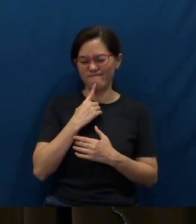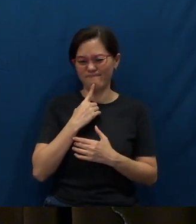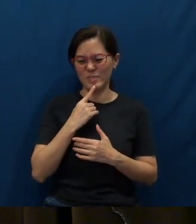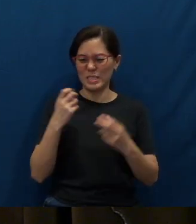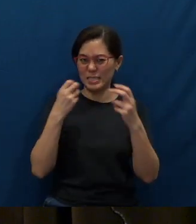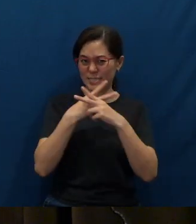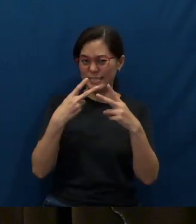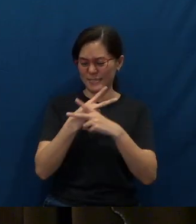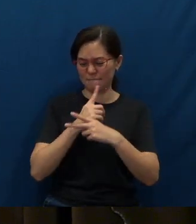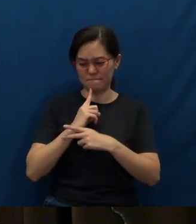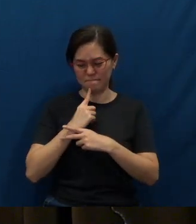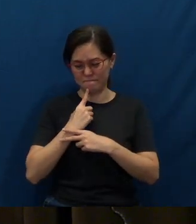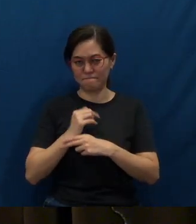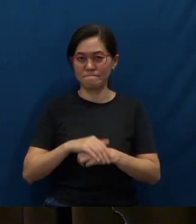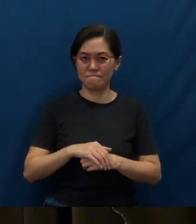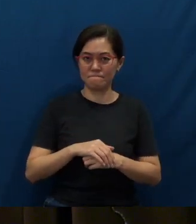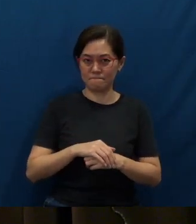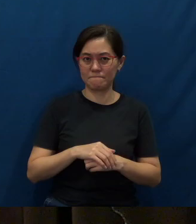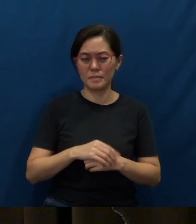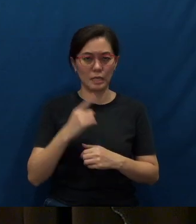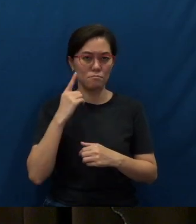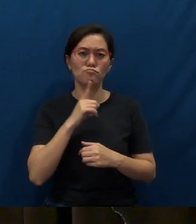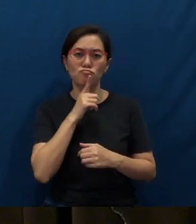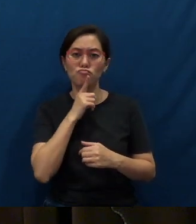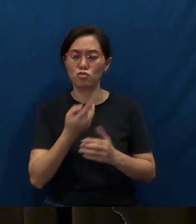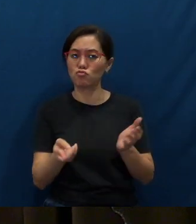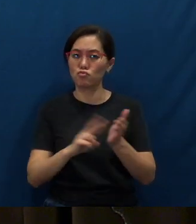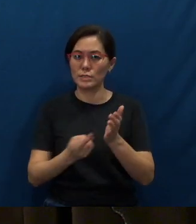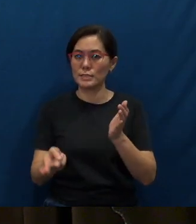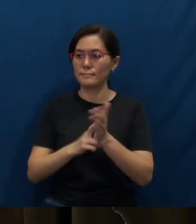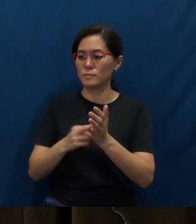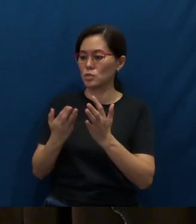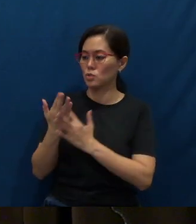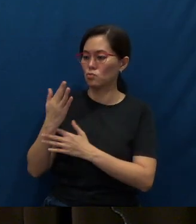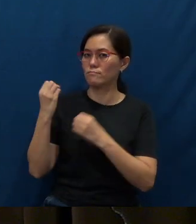And I'm sure this situation is repeated throughout the churches in Singapore.